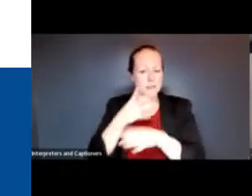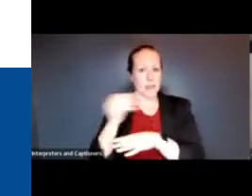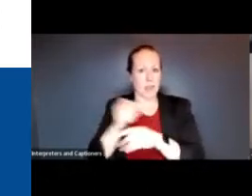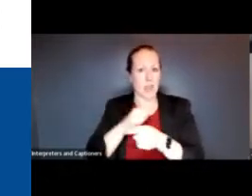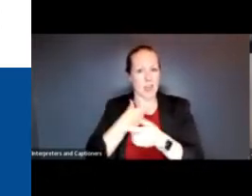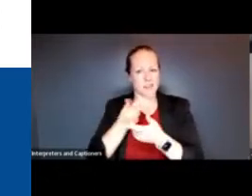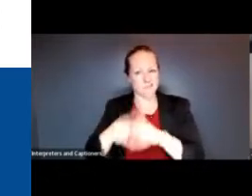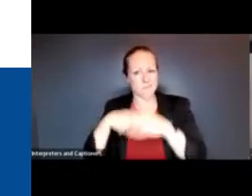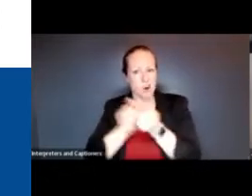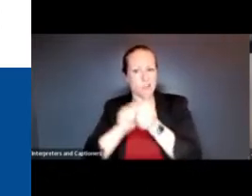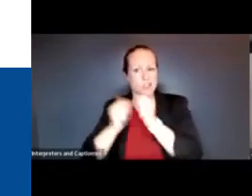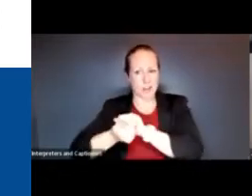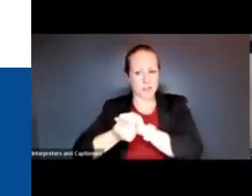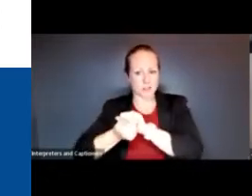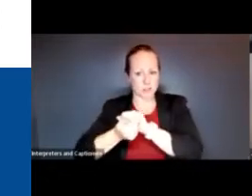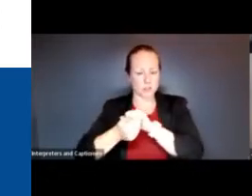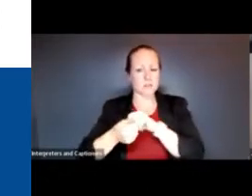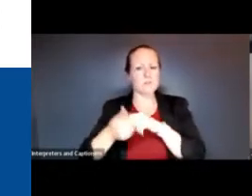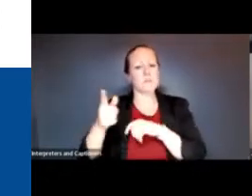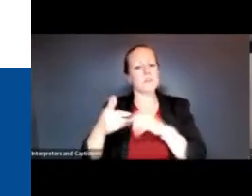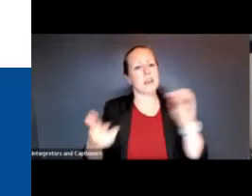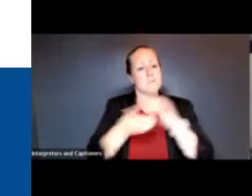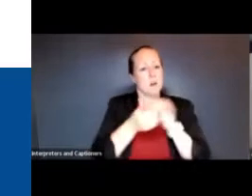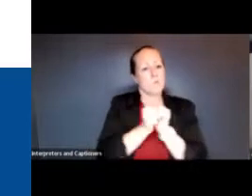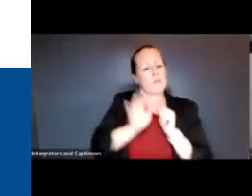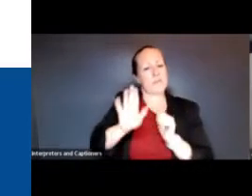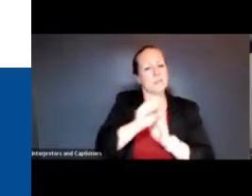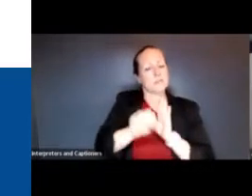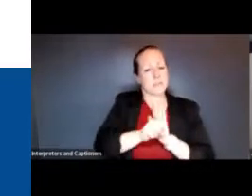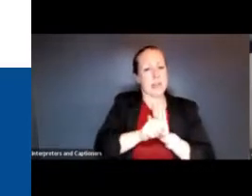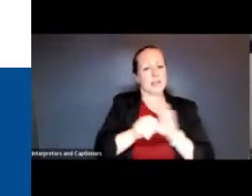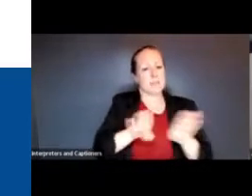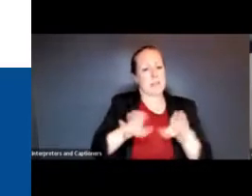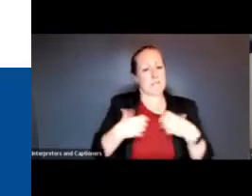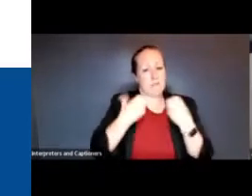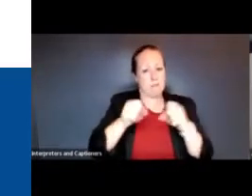in partnership with their state of behavioral health systems. So